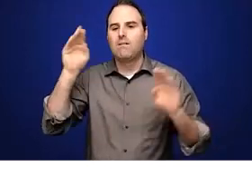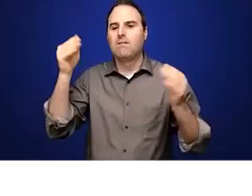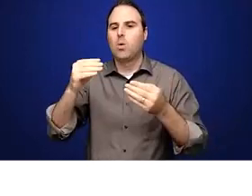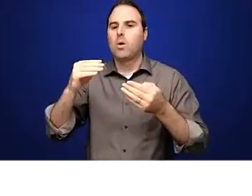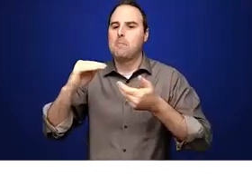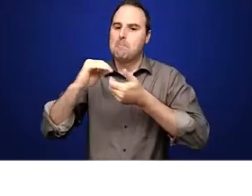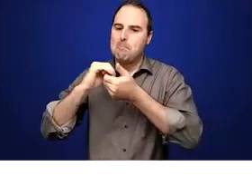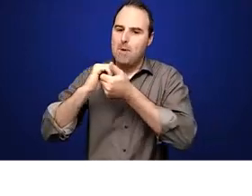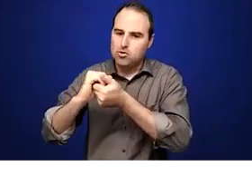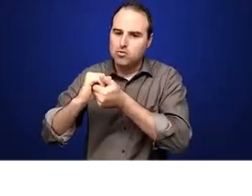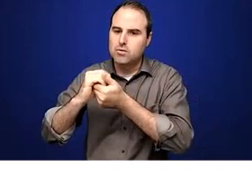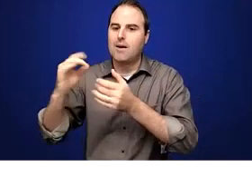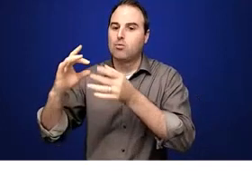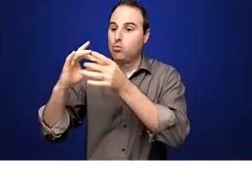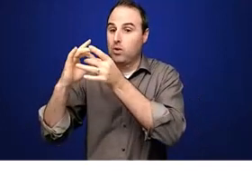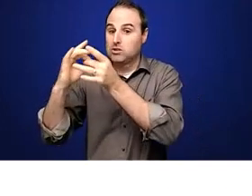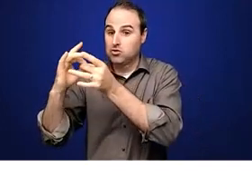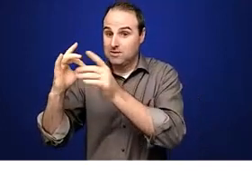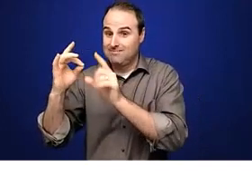that benefited the ACED research team.